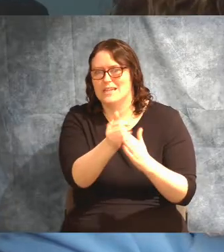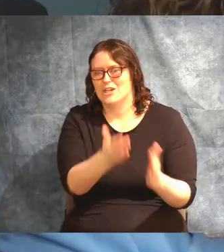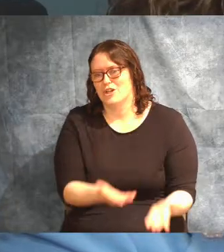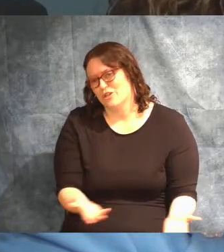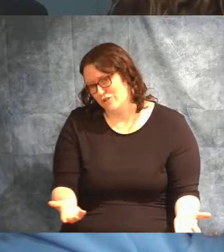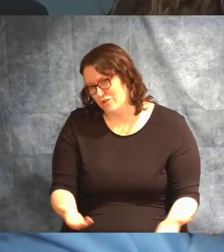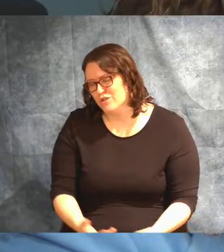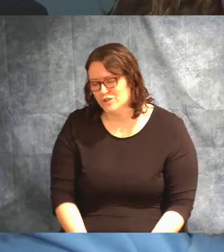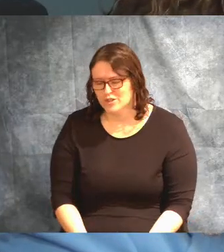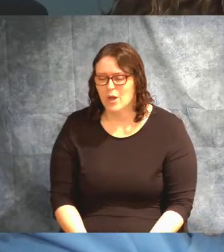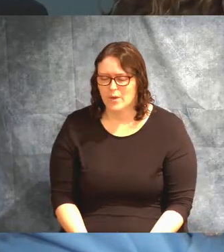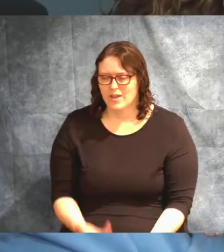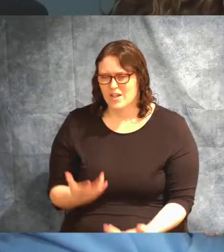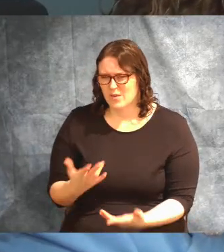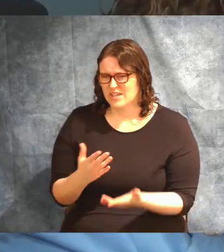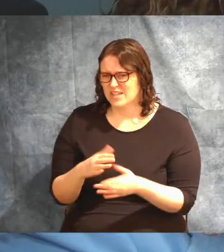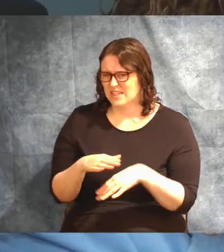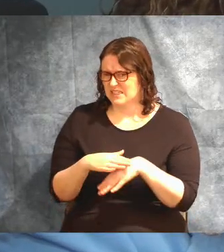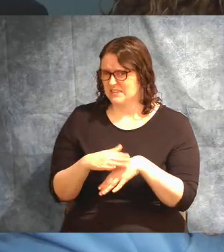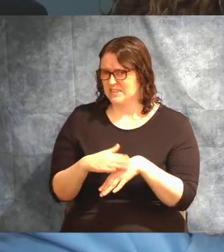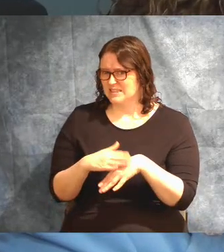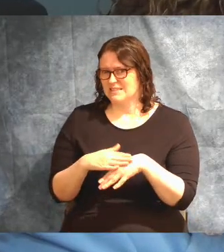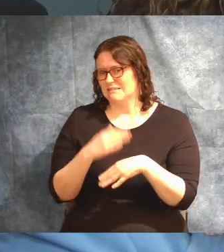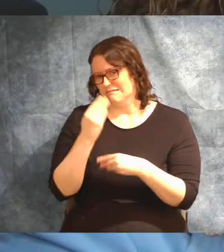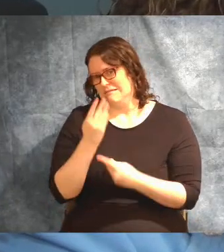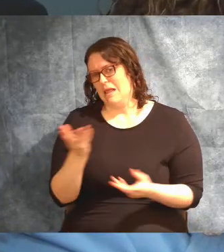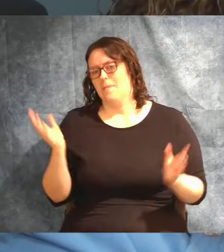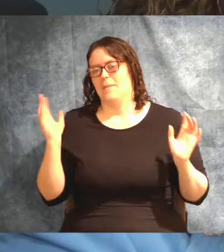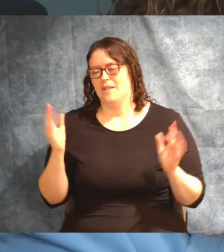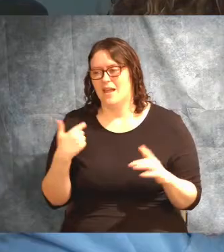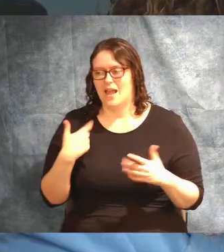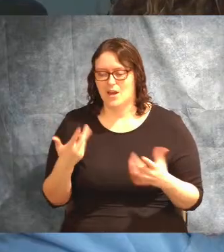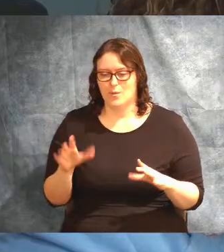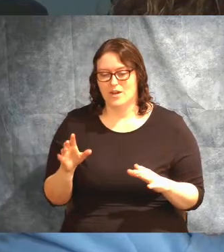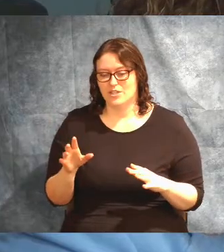uh, just wanted to say that. that I don't want to just, you know, put money on here and just assume